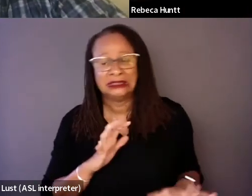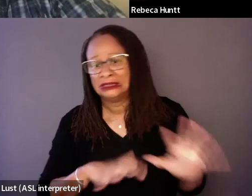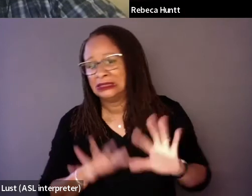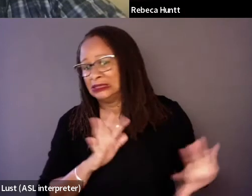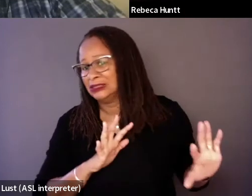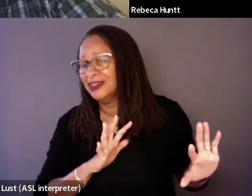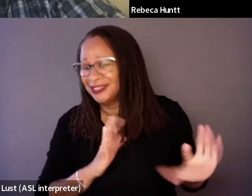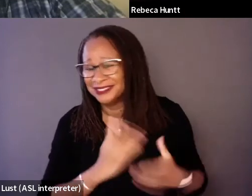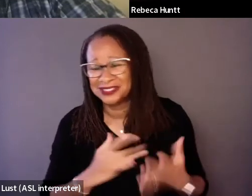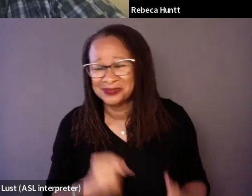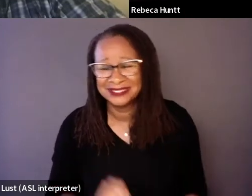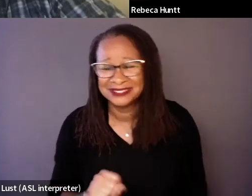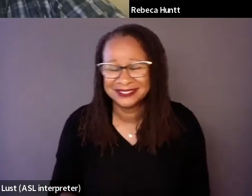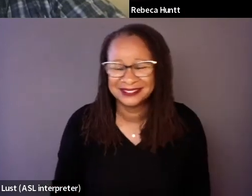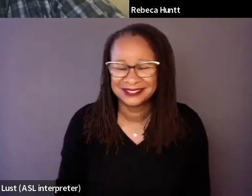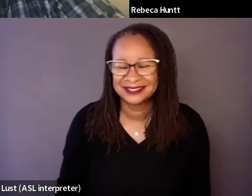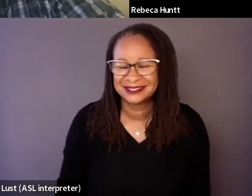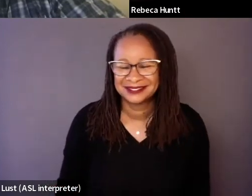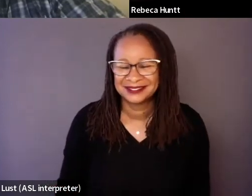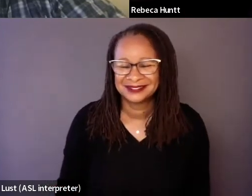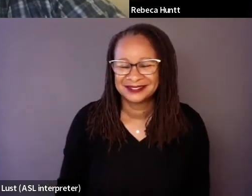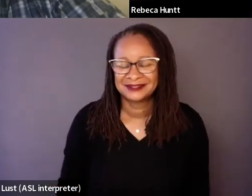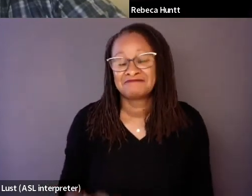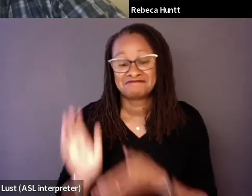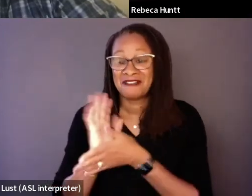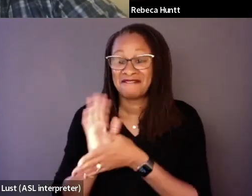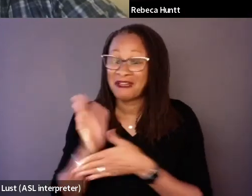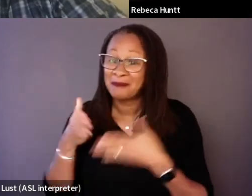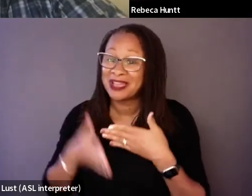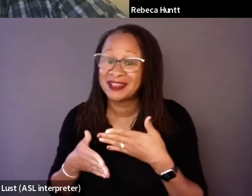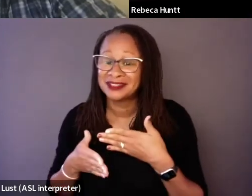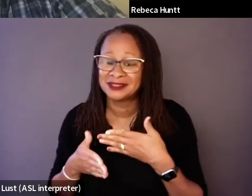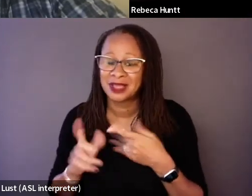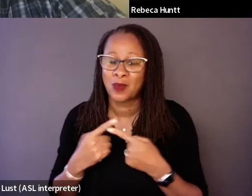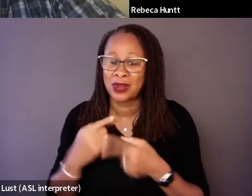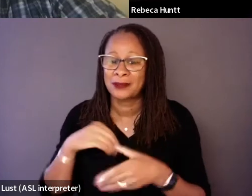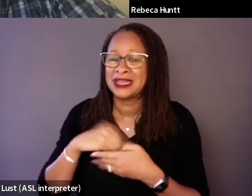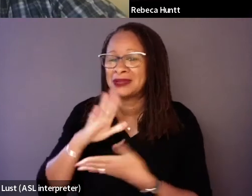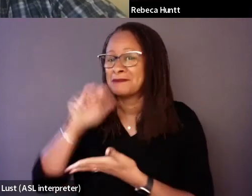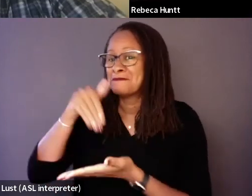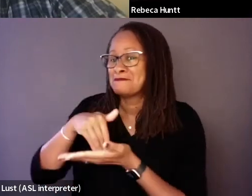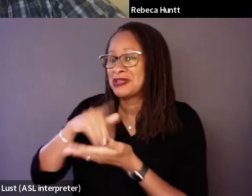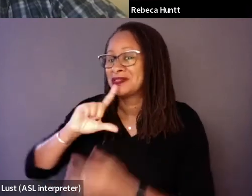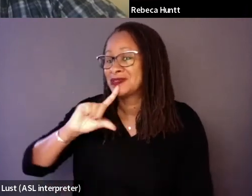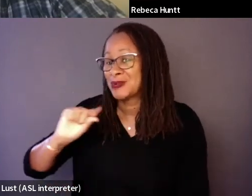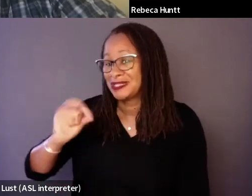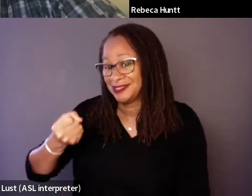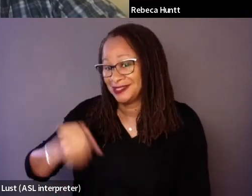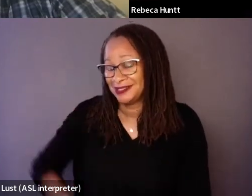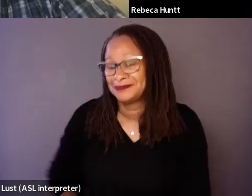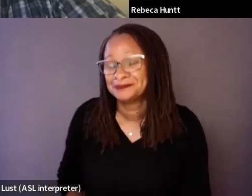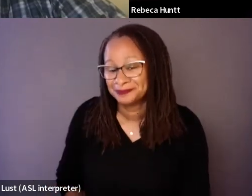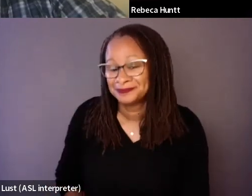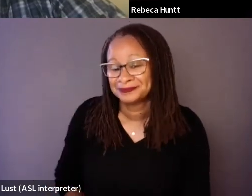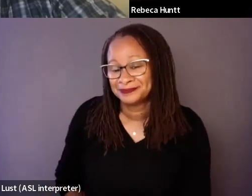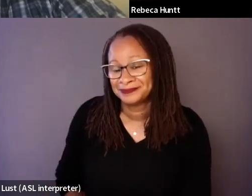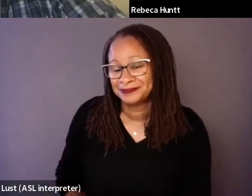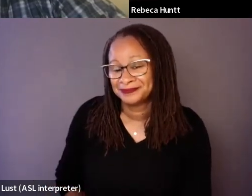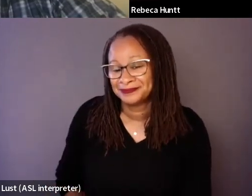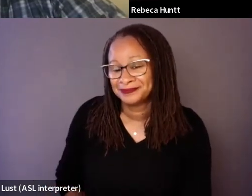Yeah, I mean, the film ends -- and the film itself ends when I'm in my mid 20s, so, you know.